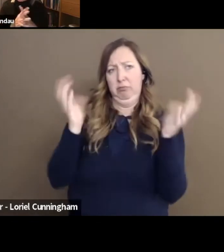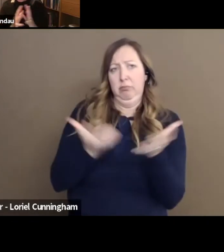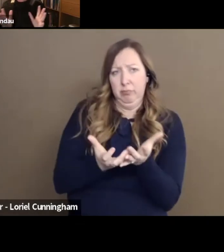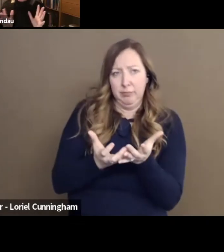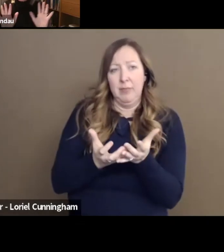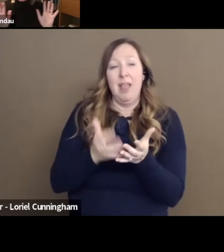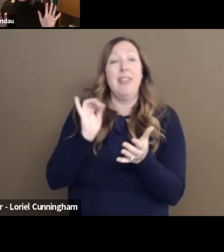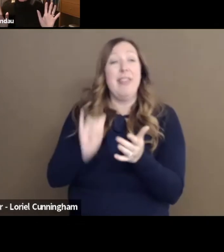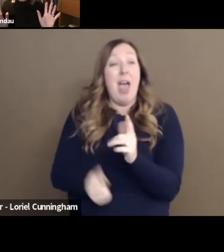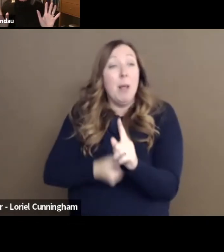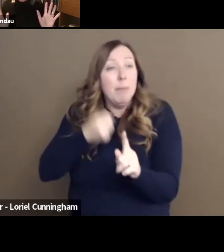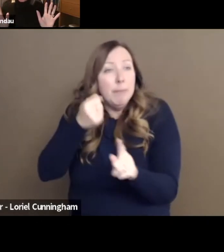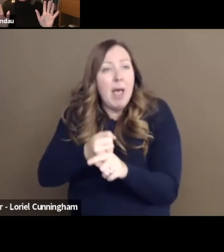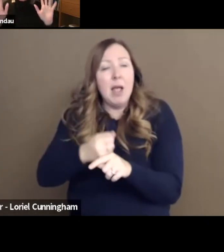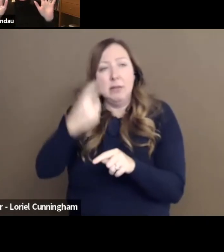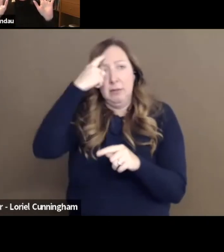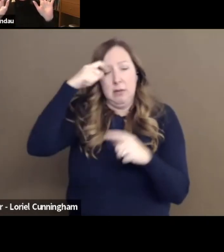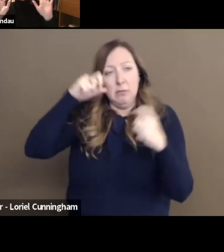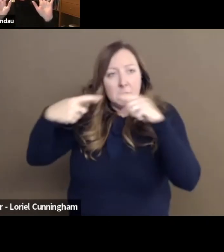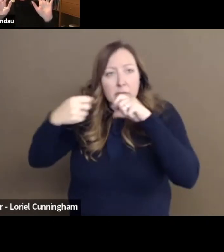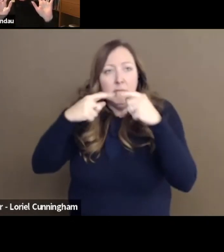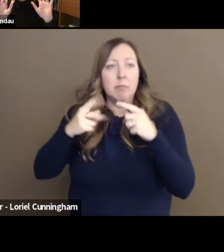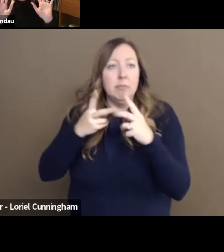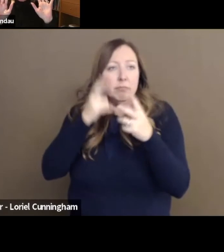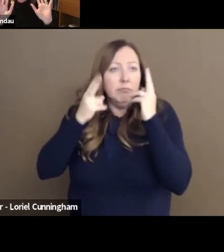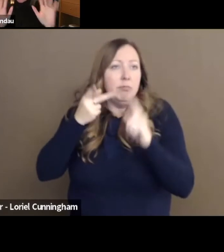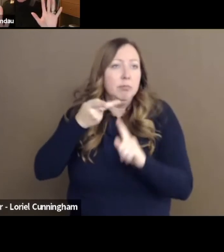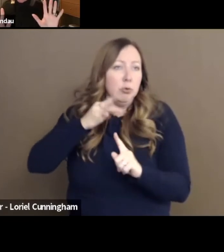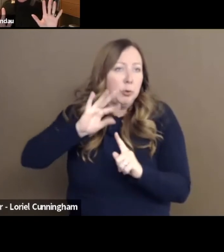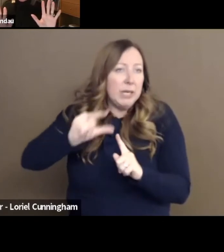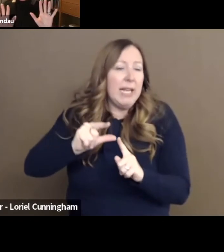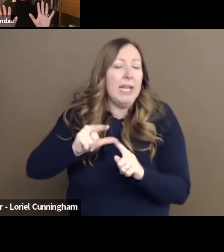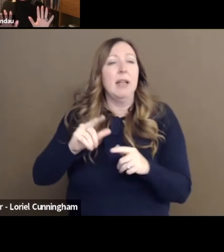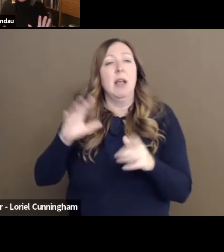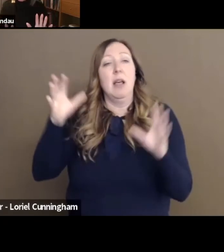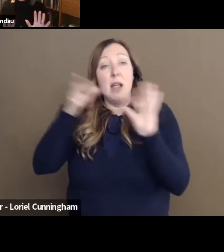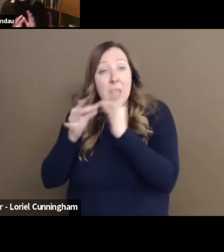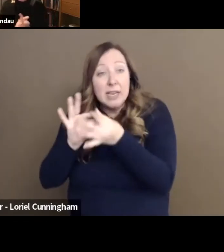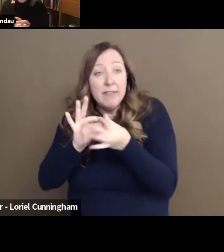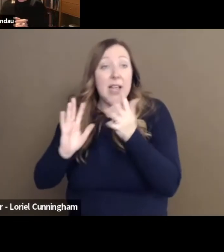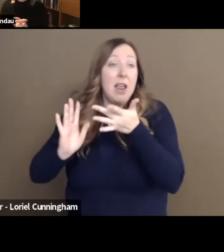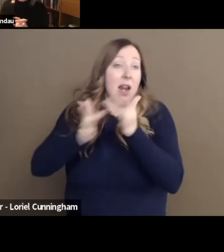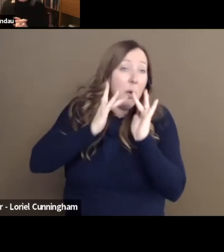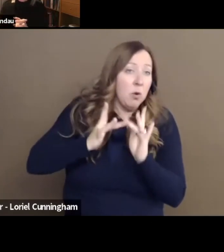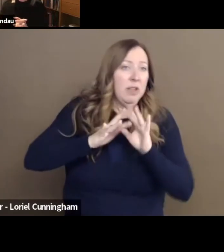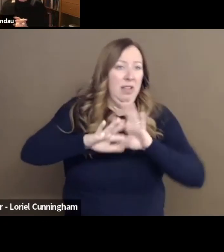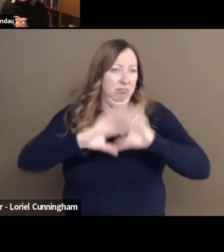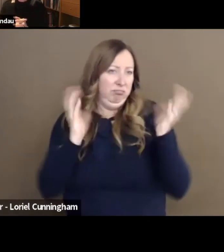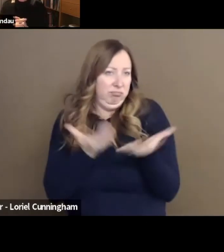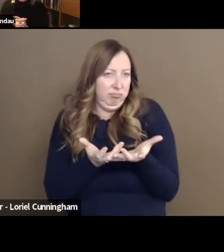connectivity etc but despite this it looks like the